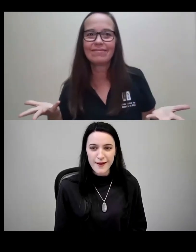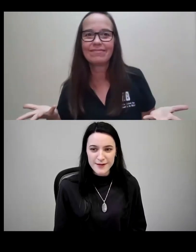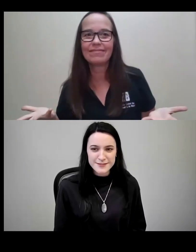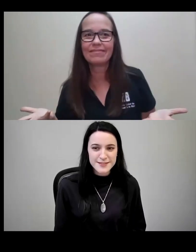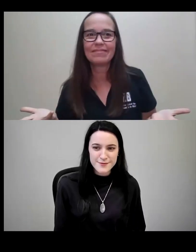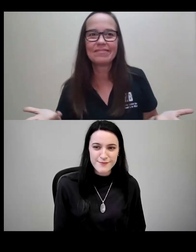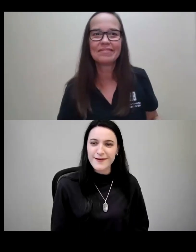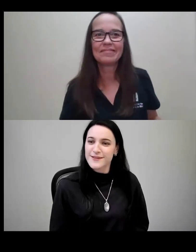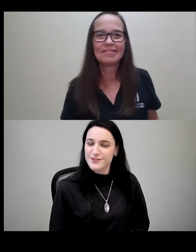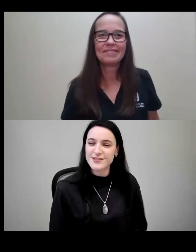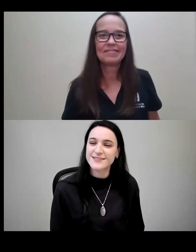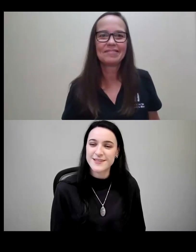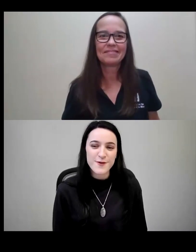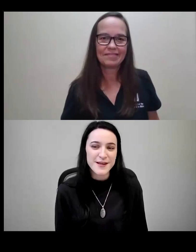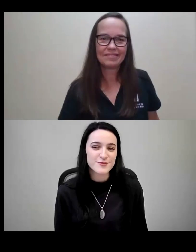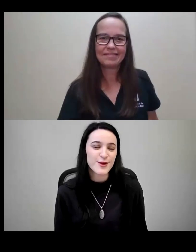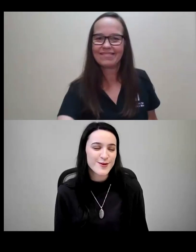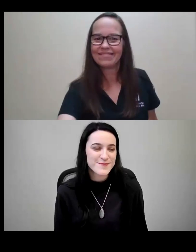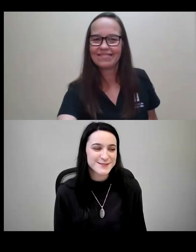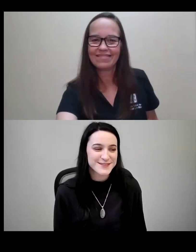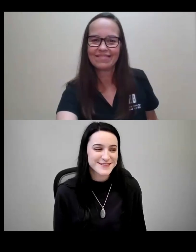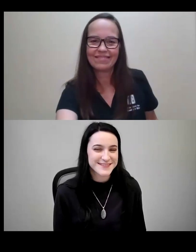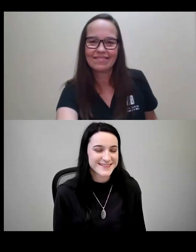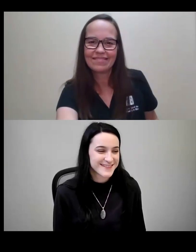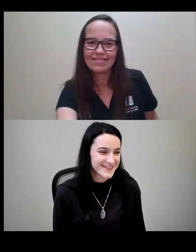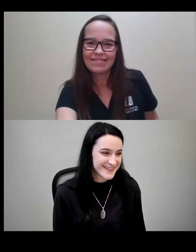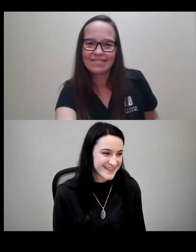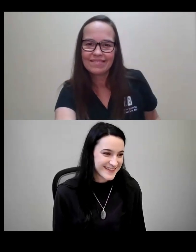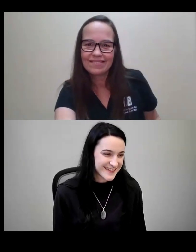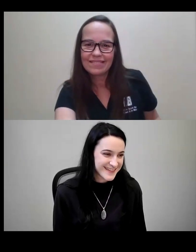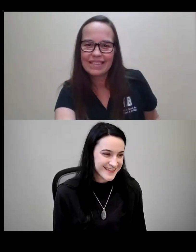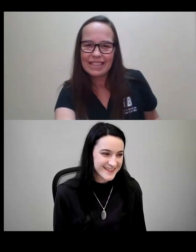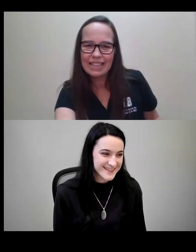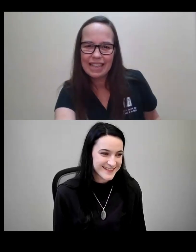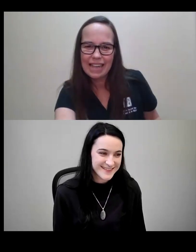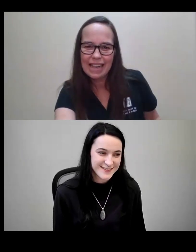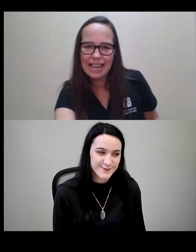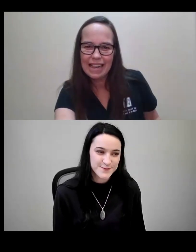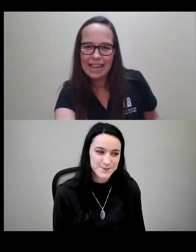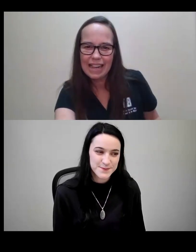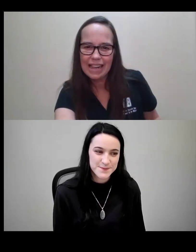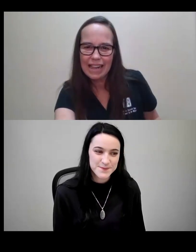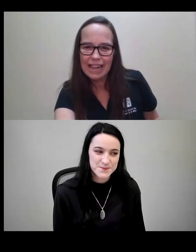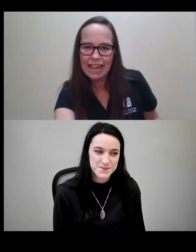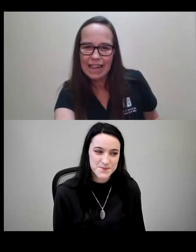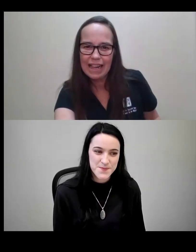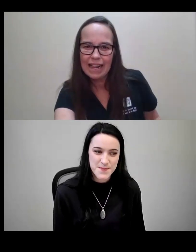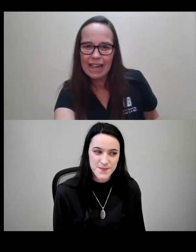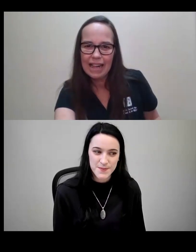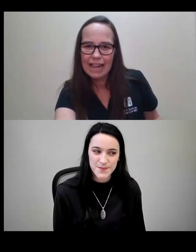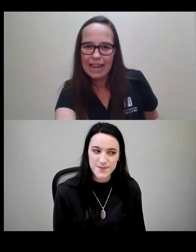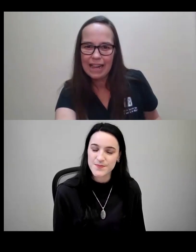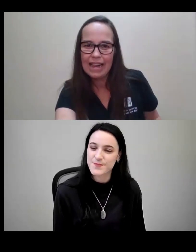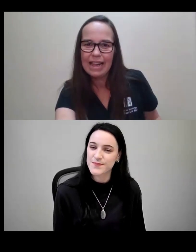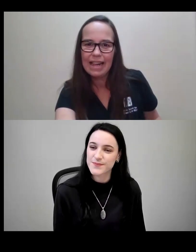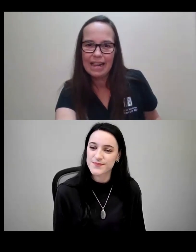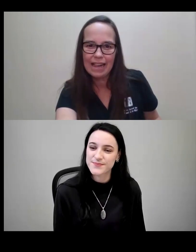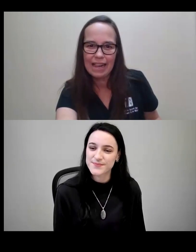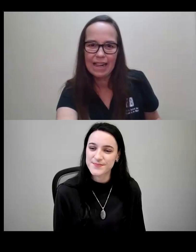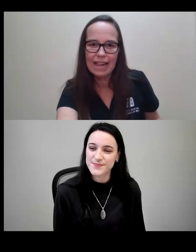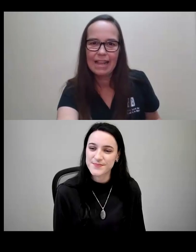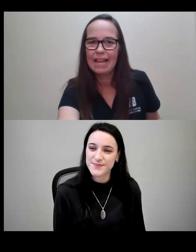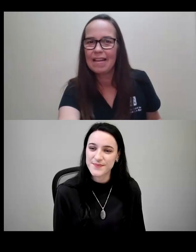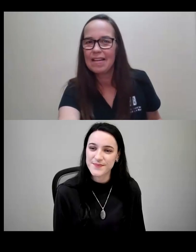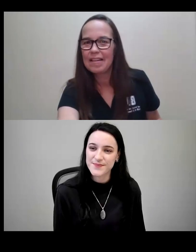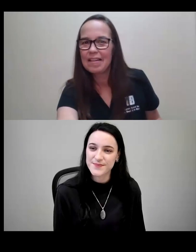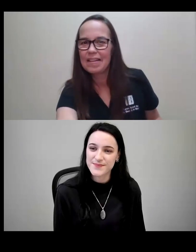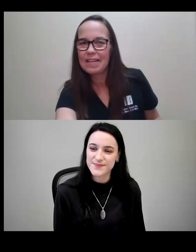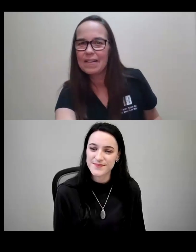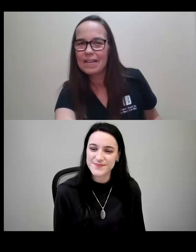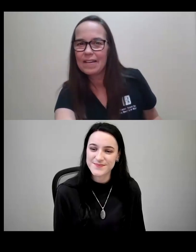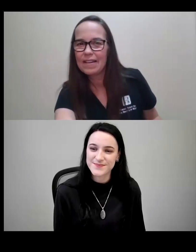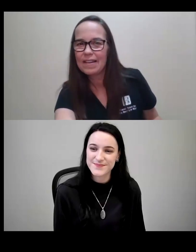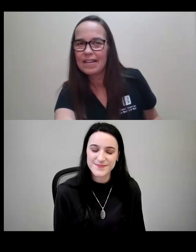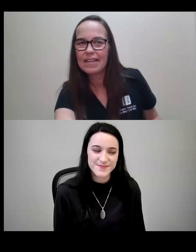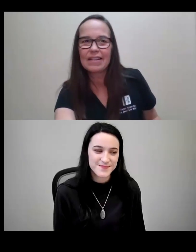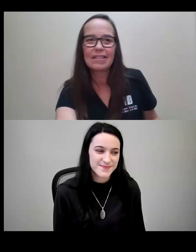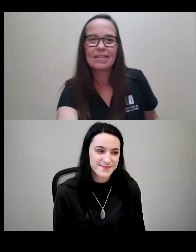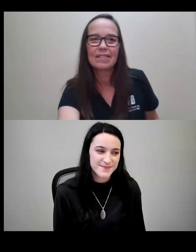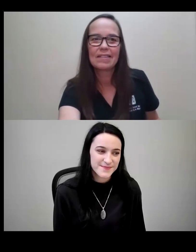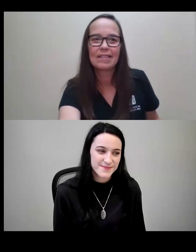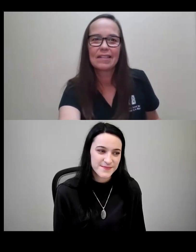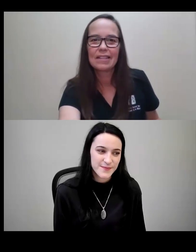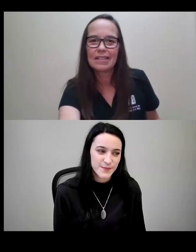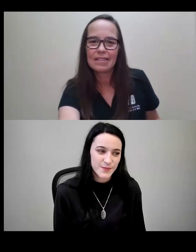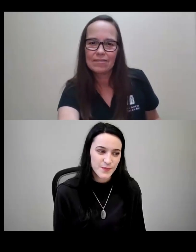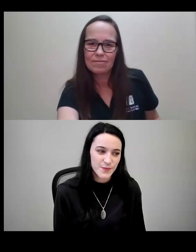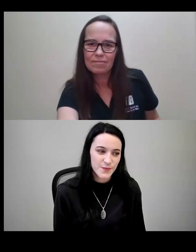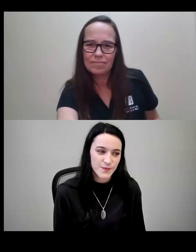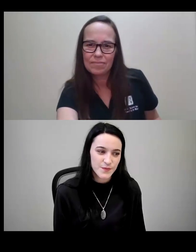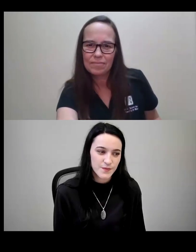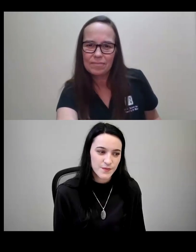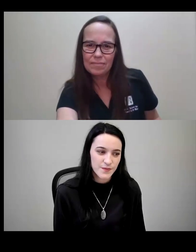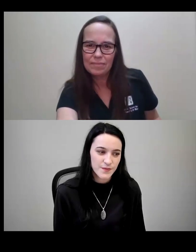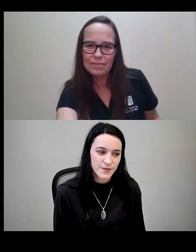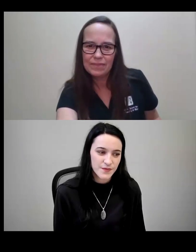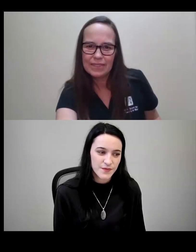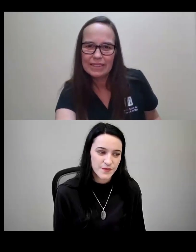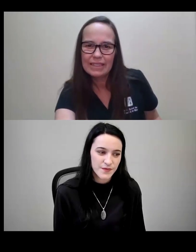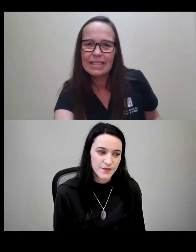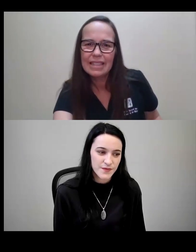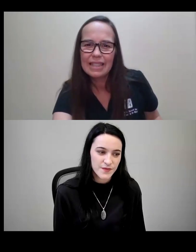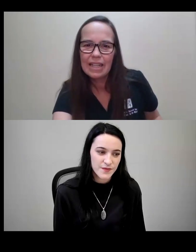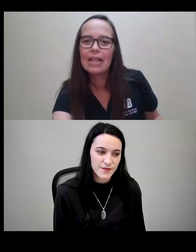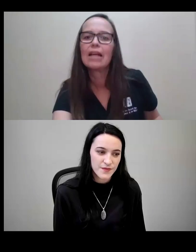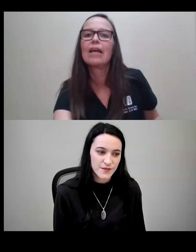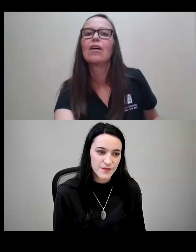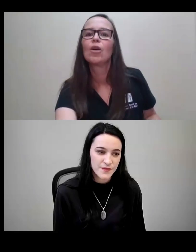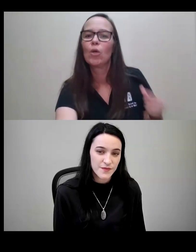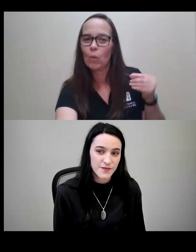All right, I'm not seeing much. Does anyone have some comments?